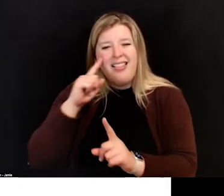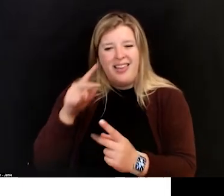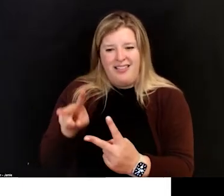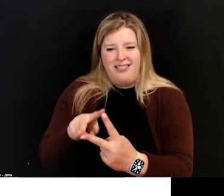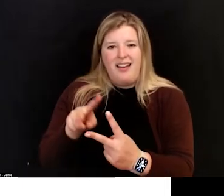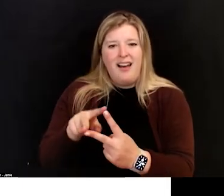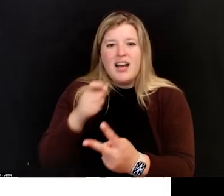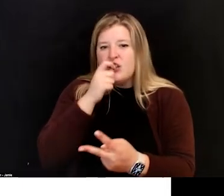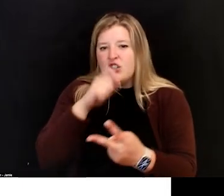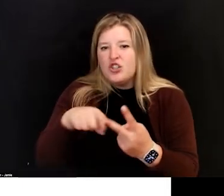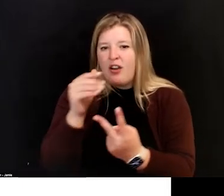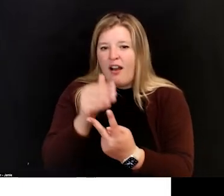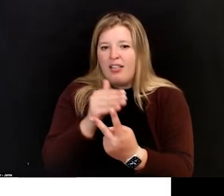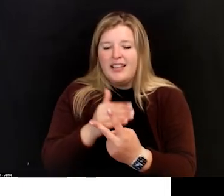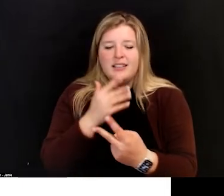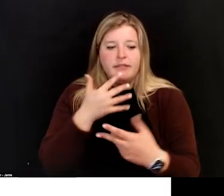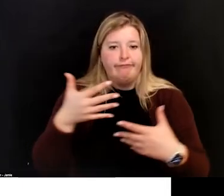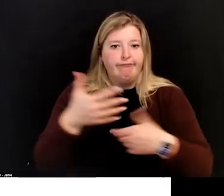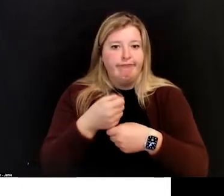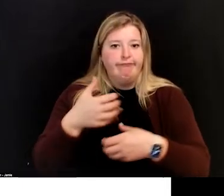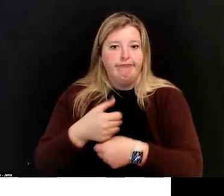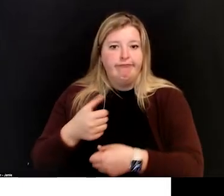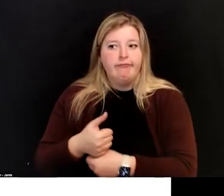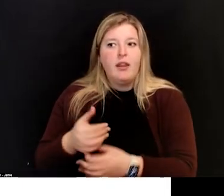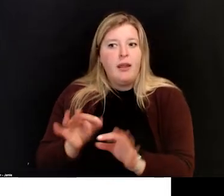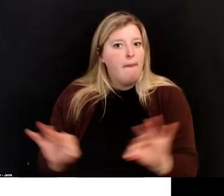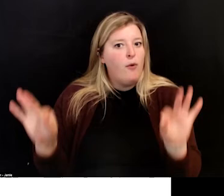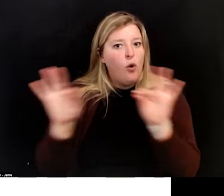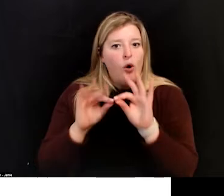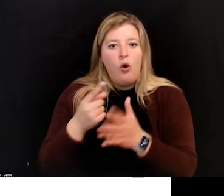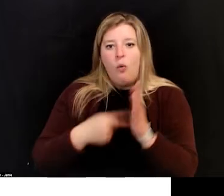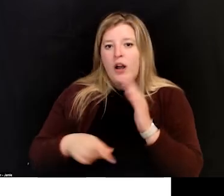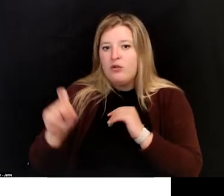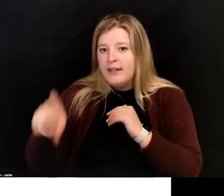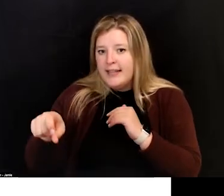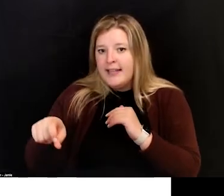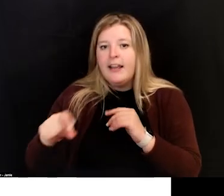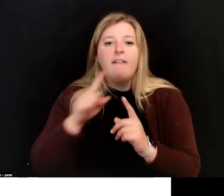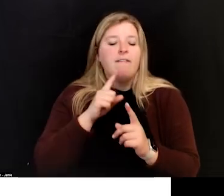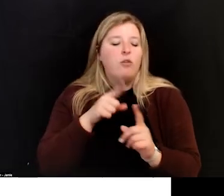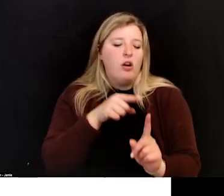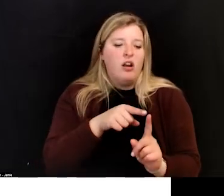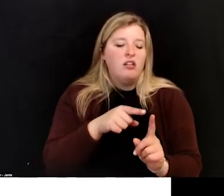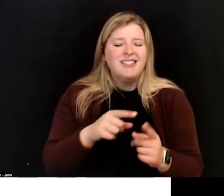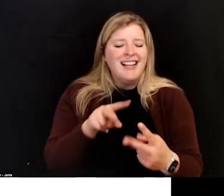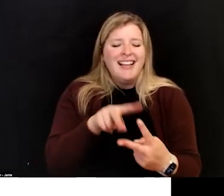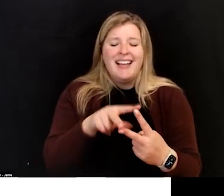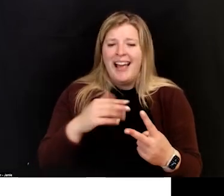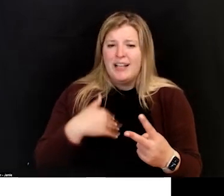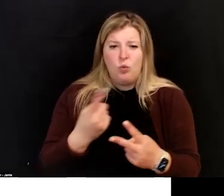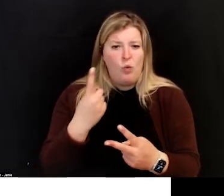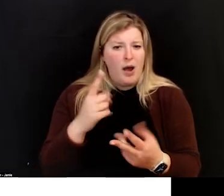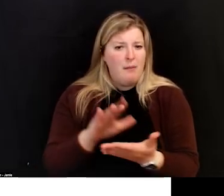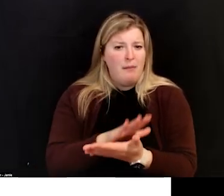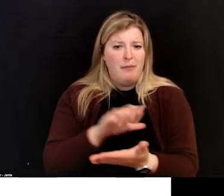you need to know and think about into a single page that helps people a great deal. So I often use that as another touchpoint.